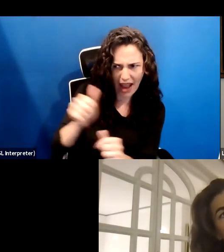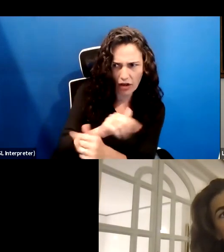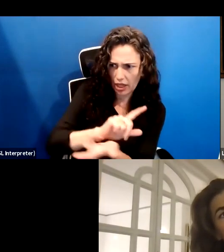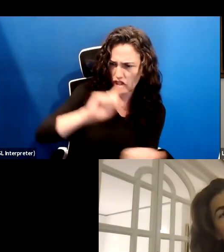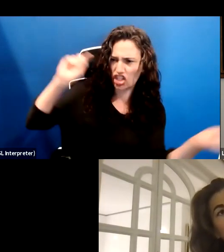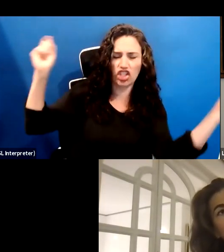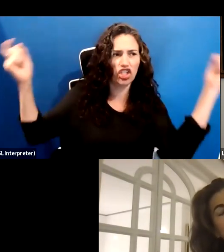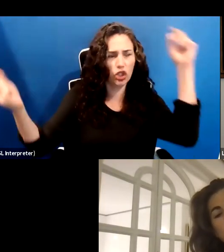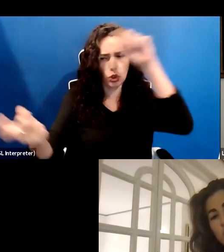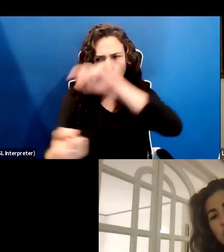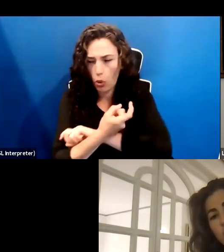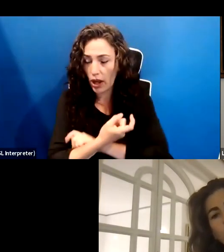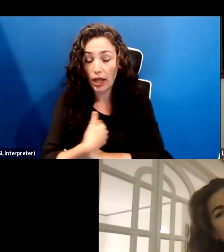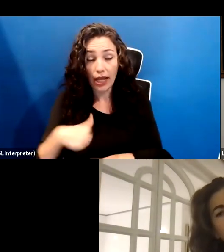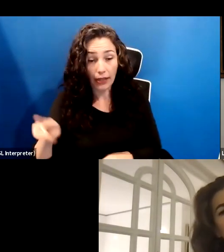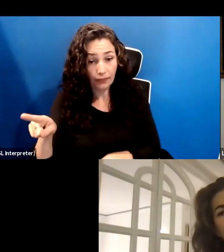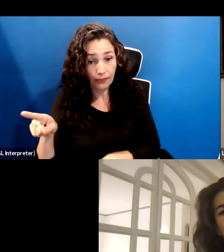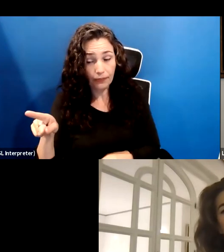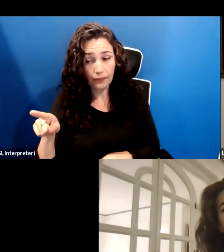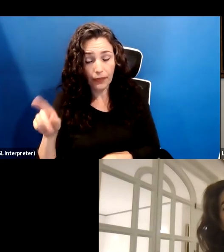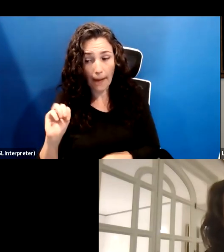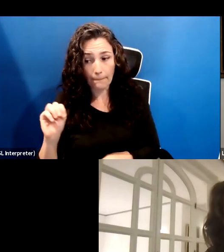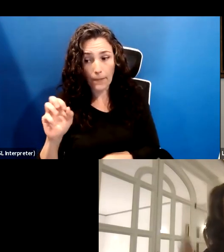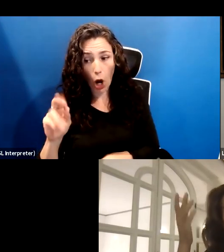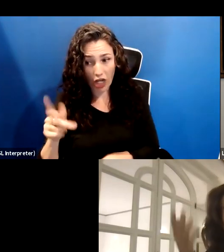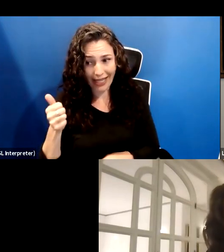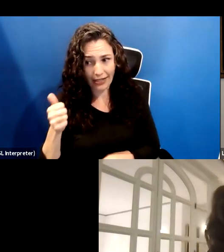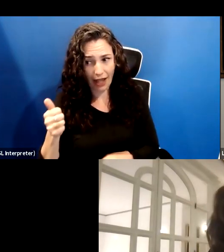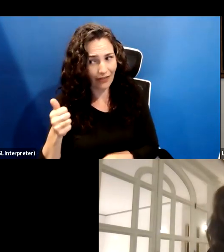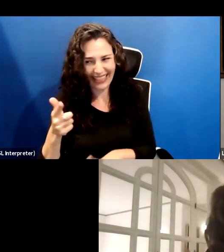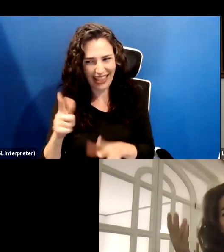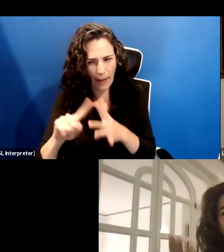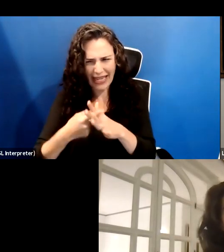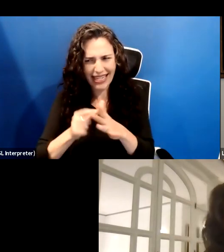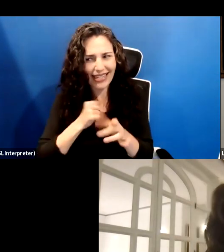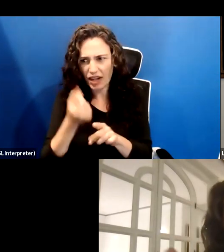he really wasn't sure what was up, down, right wrong,